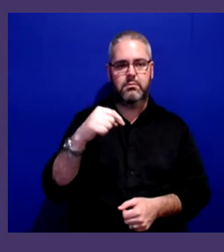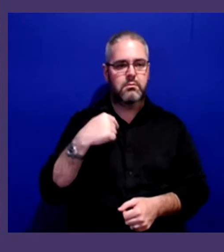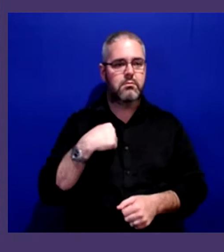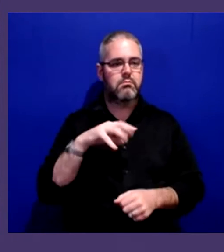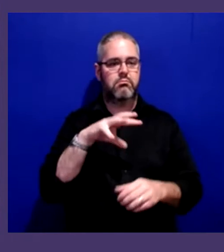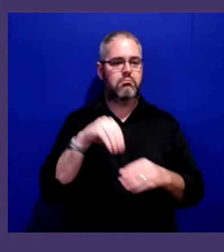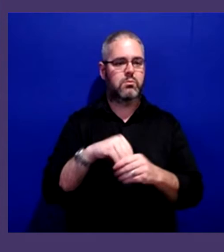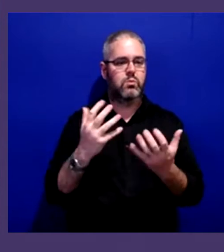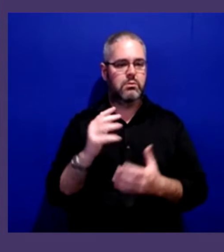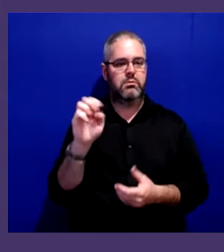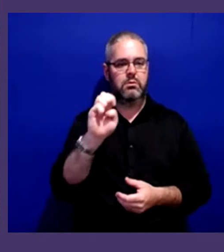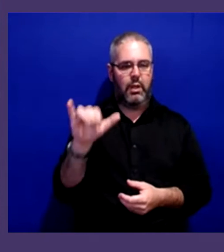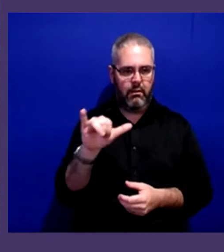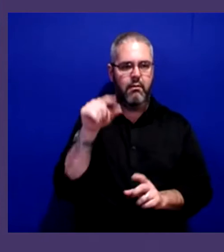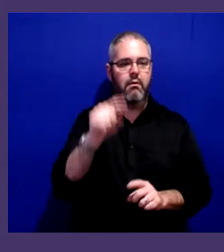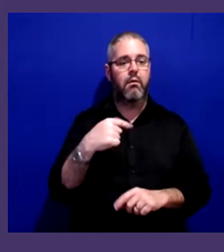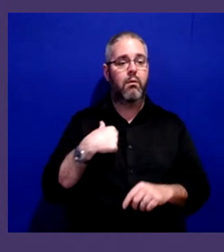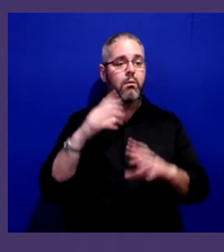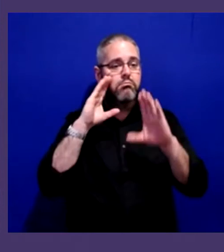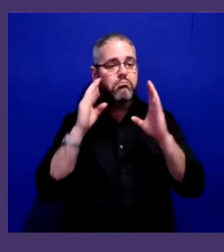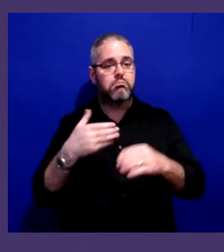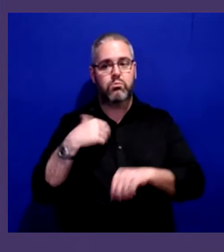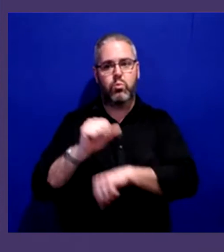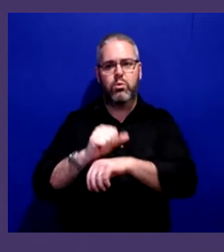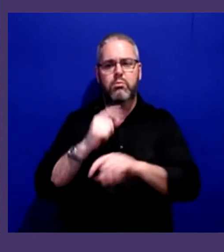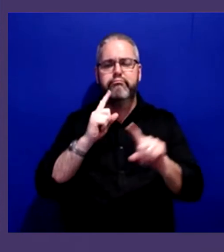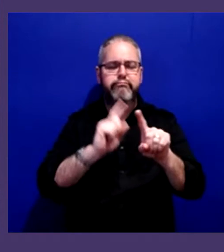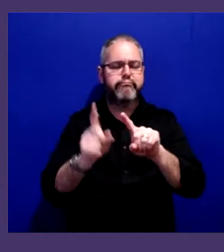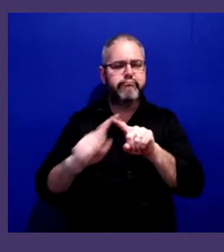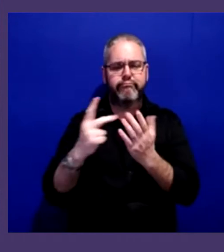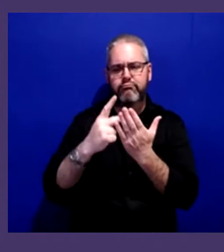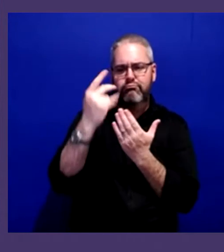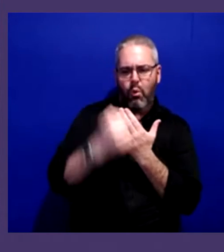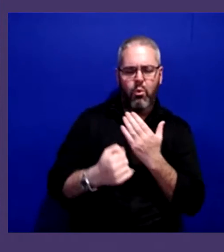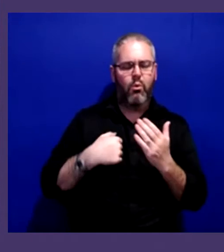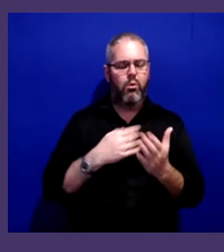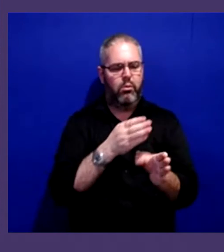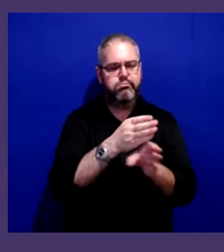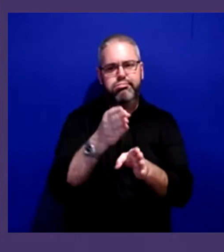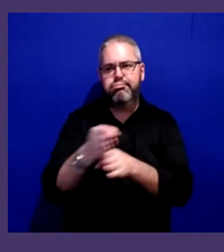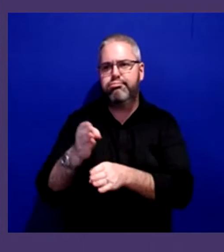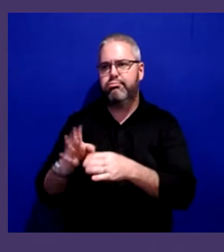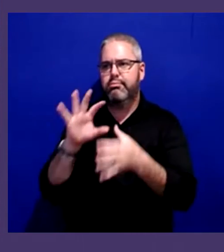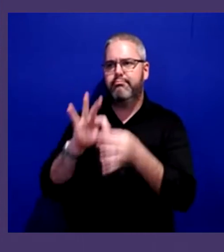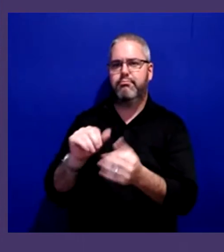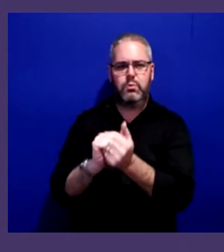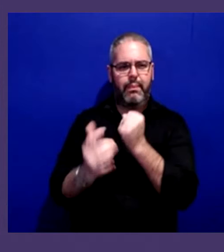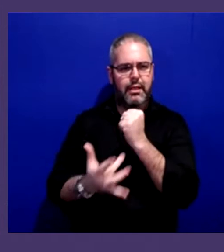I work on a variety of projects and technology ranging from automation,